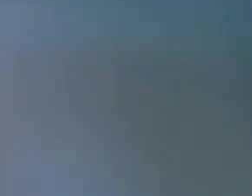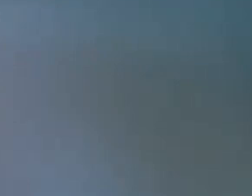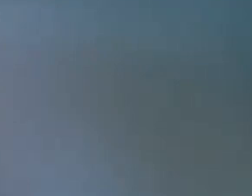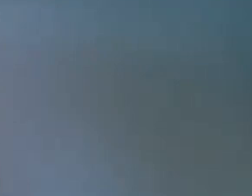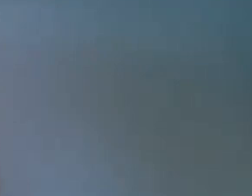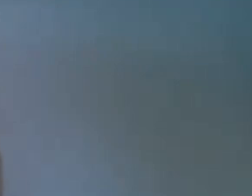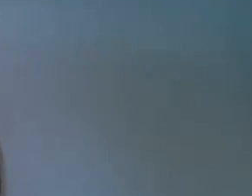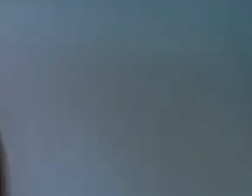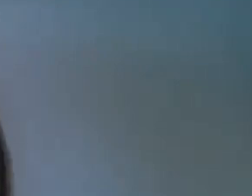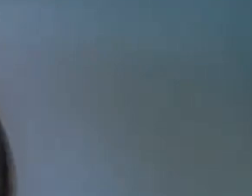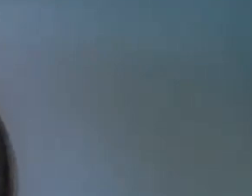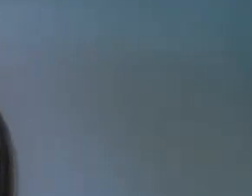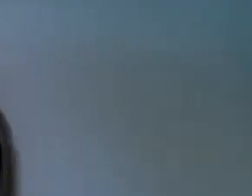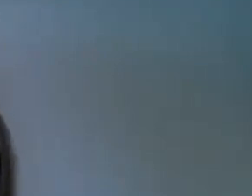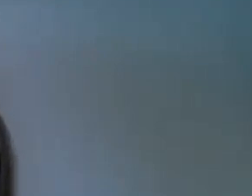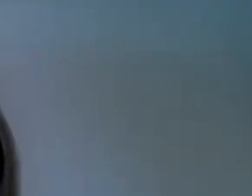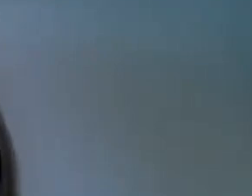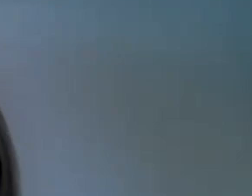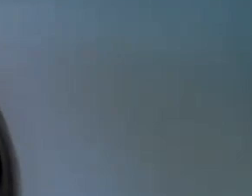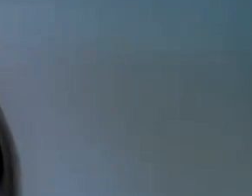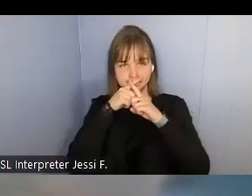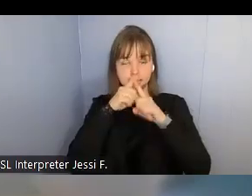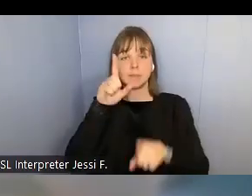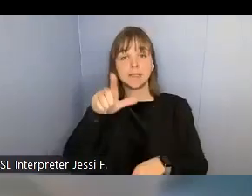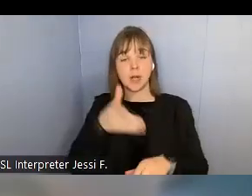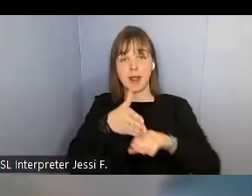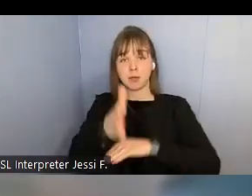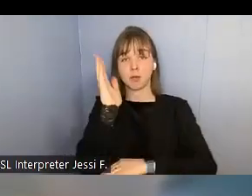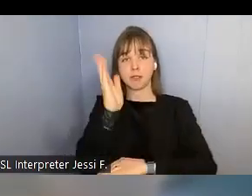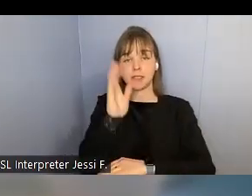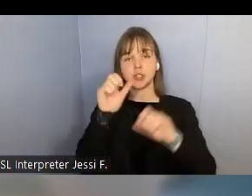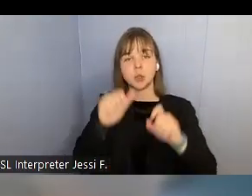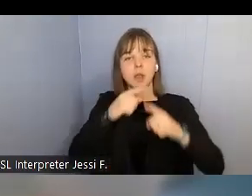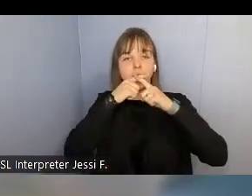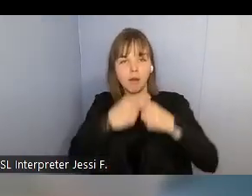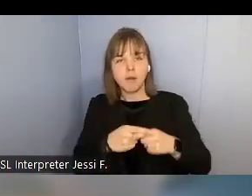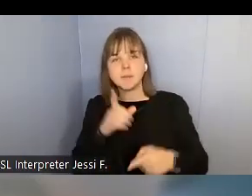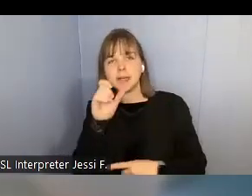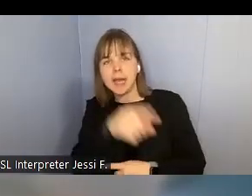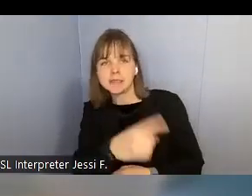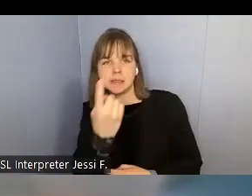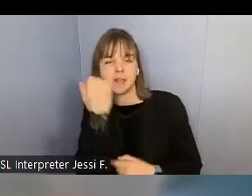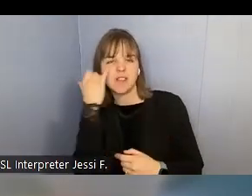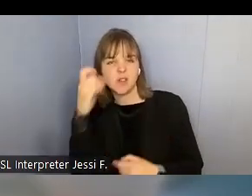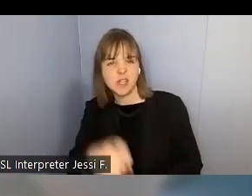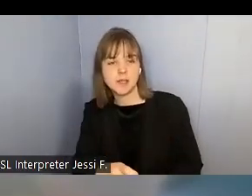There will be a question-and-answer period following the presentation, so send any questions that you have to Michelle Cavalcanti in a private chat.